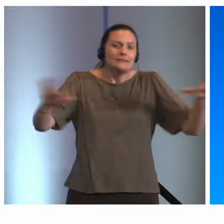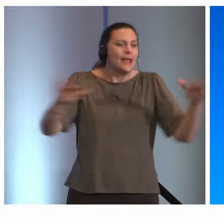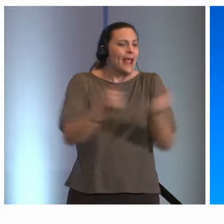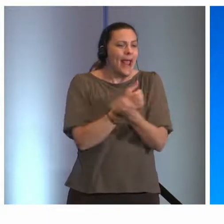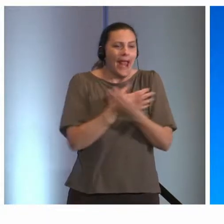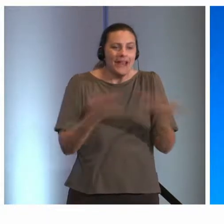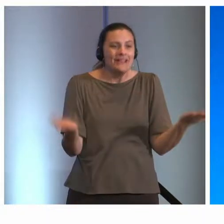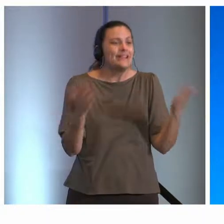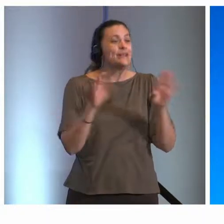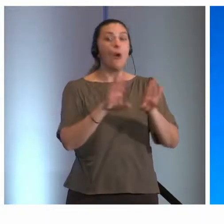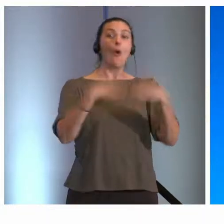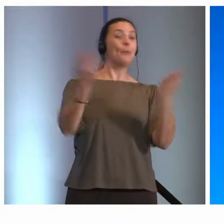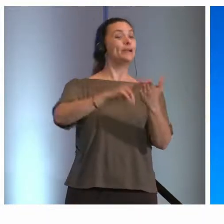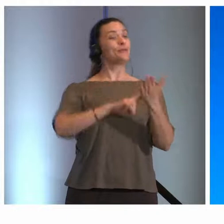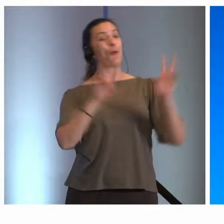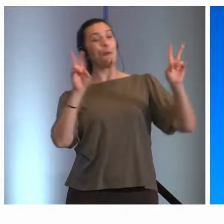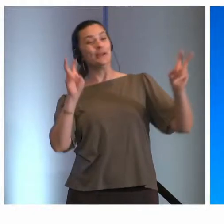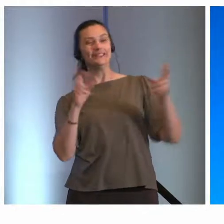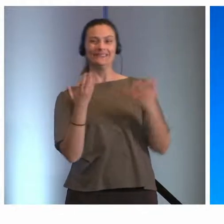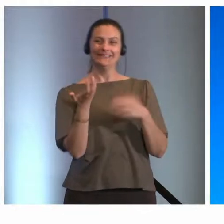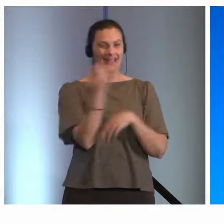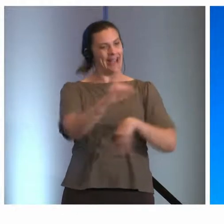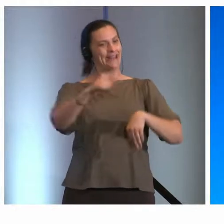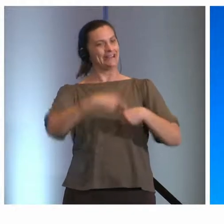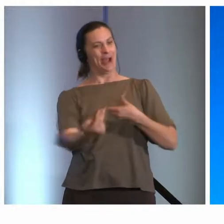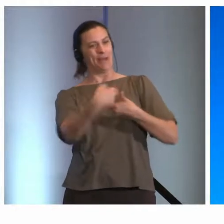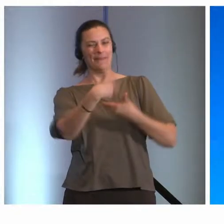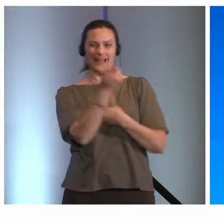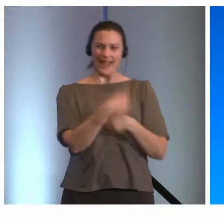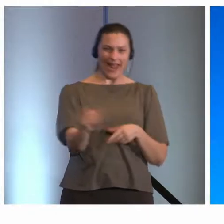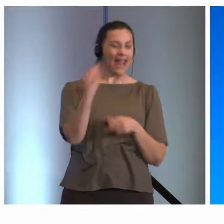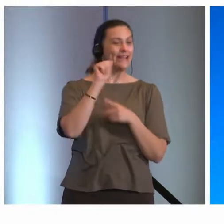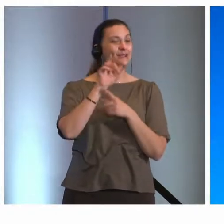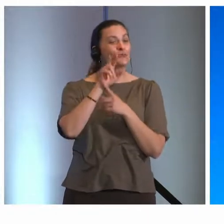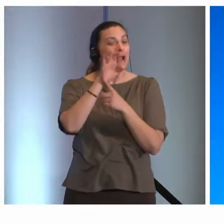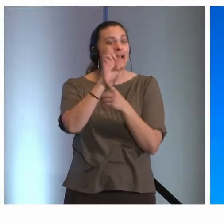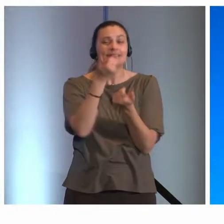it's open enrollment. 25/7 and it includes every